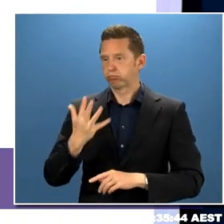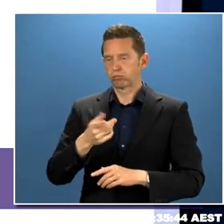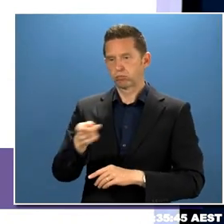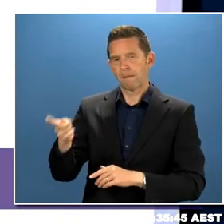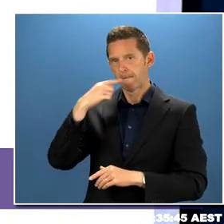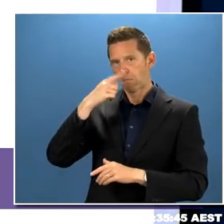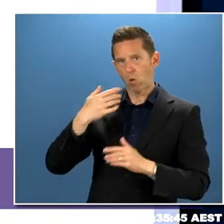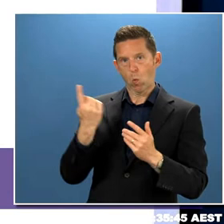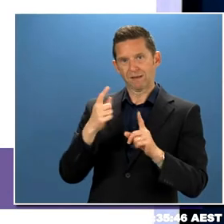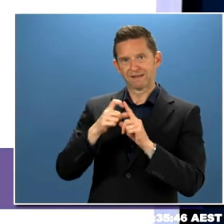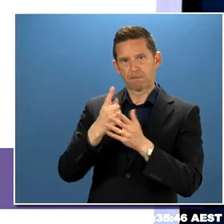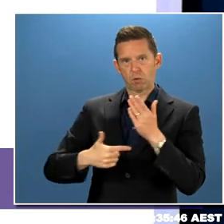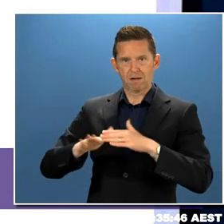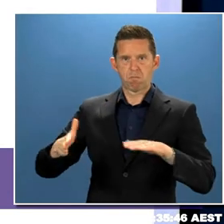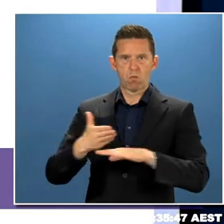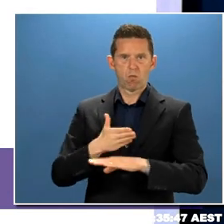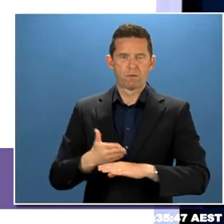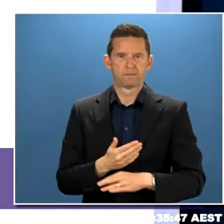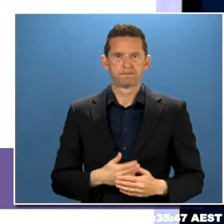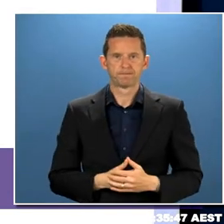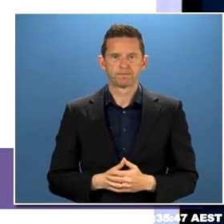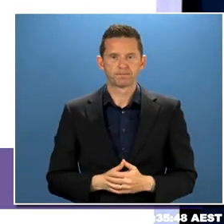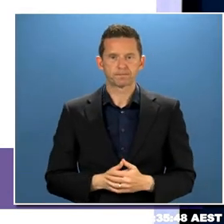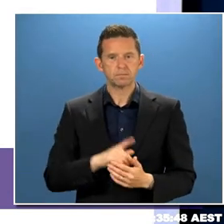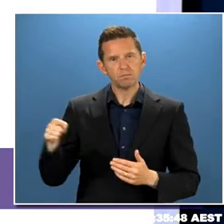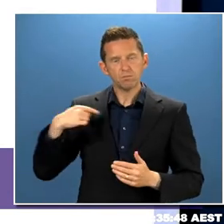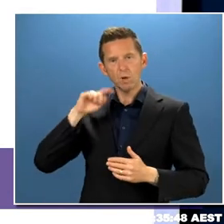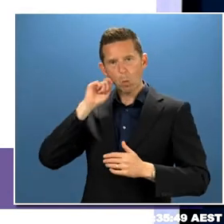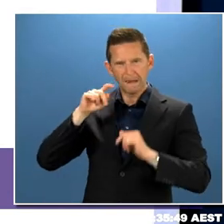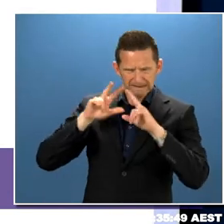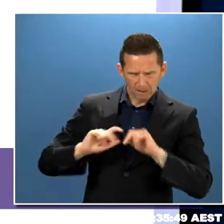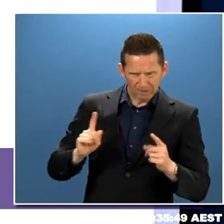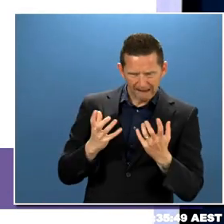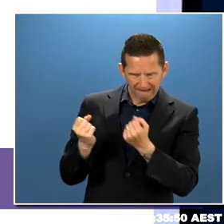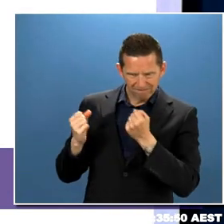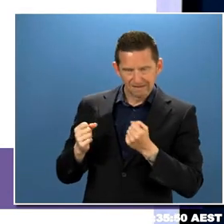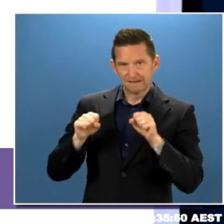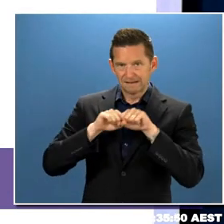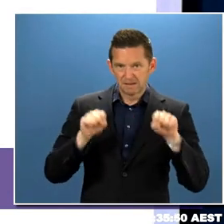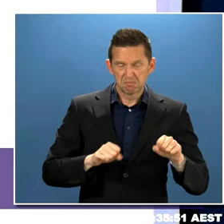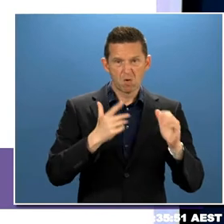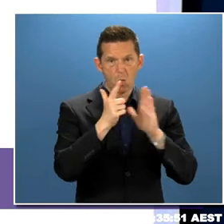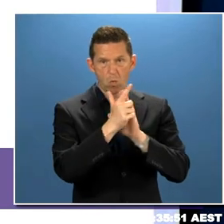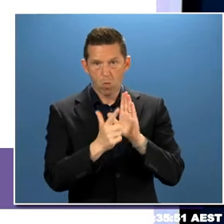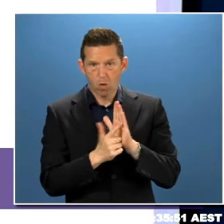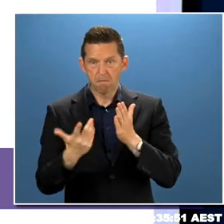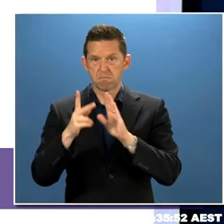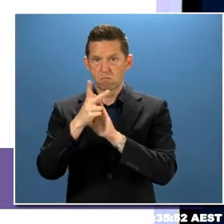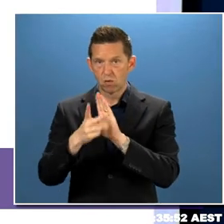In that respect we will explore the systems, laws, policies, programs and